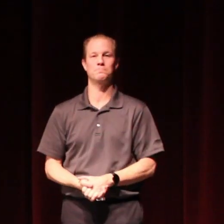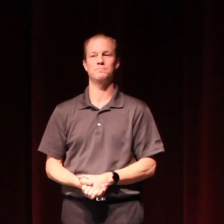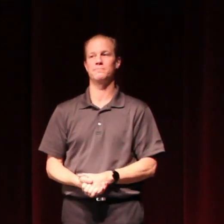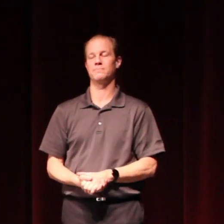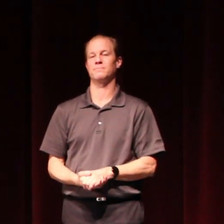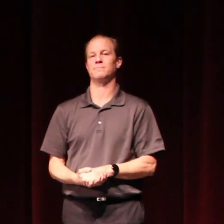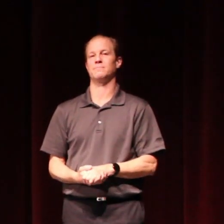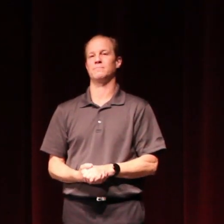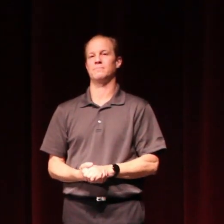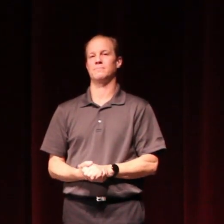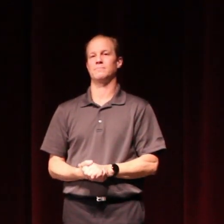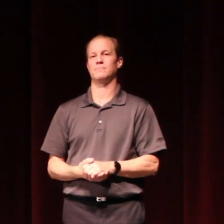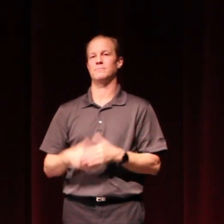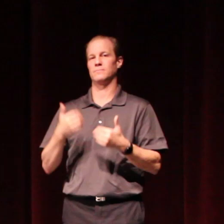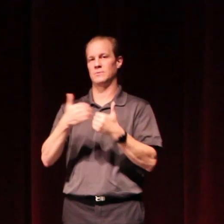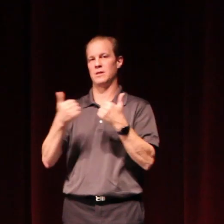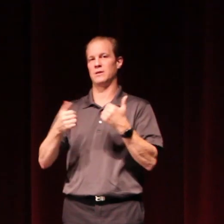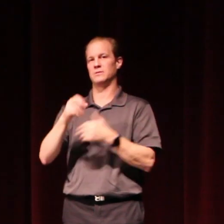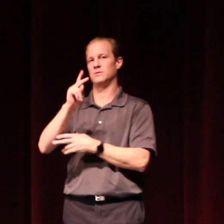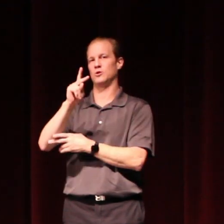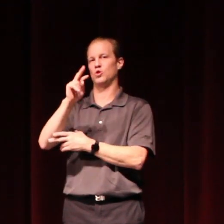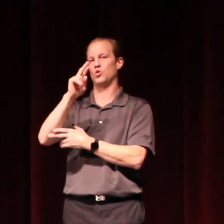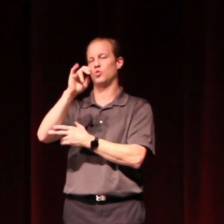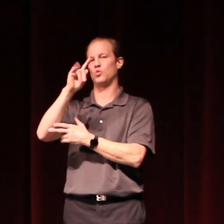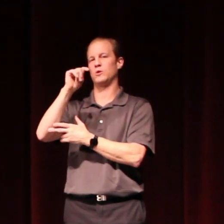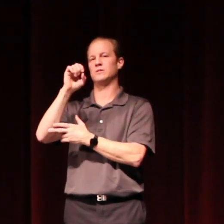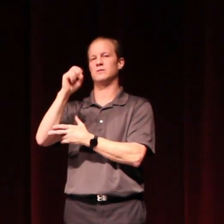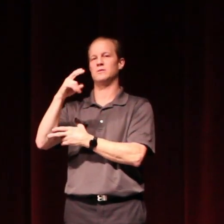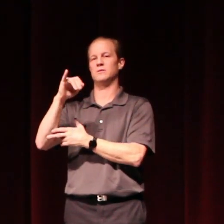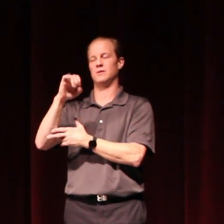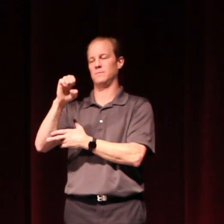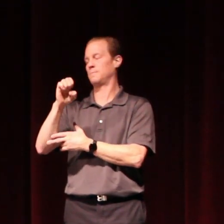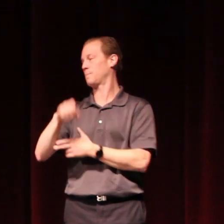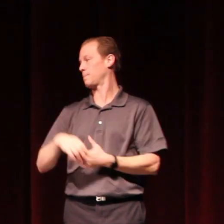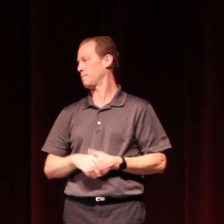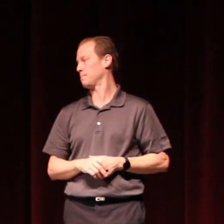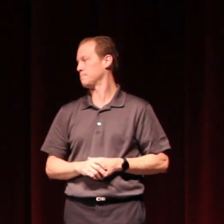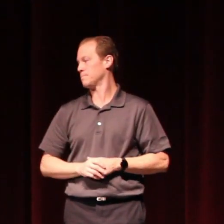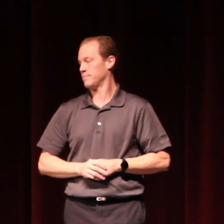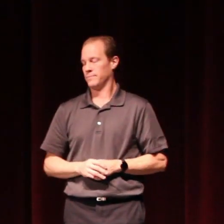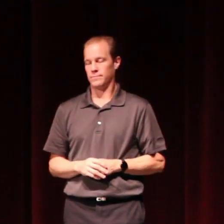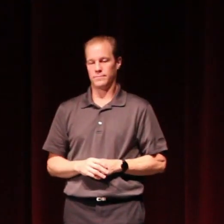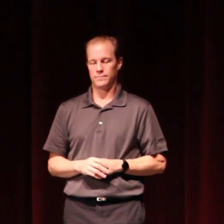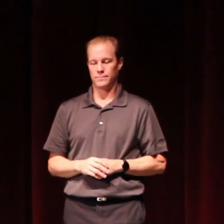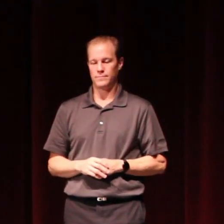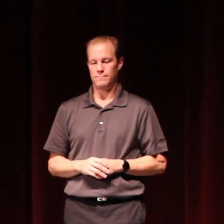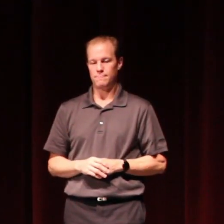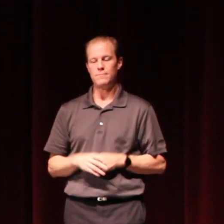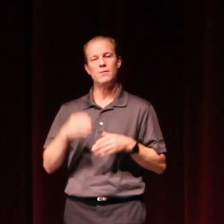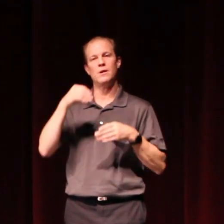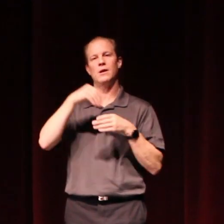Next is Kristy Svatek-Whitson. In Michigan conflict of interest